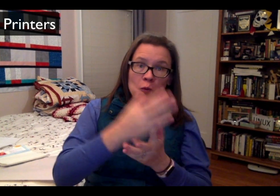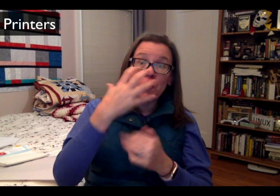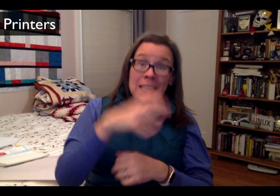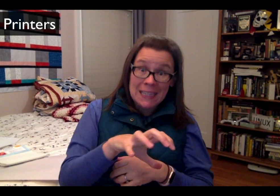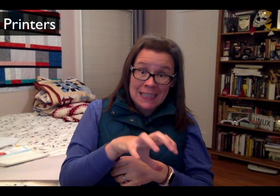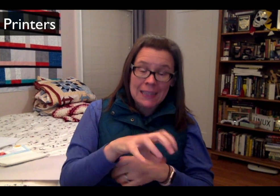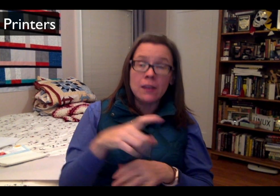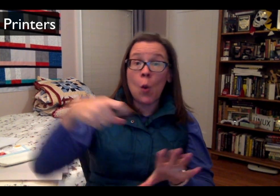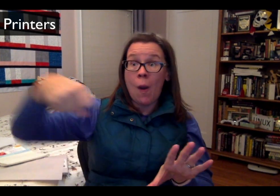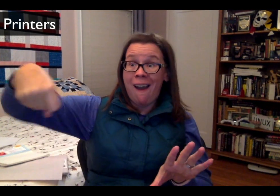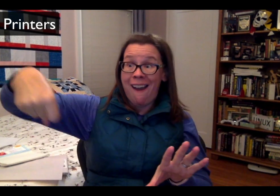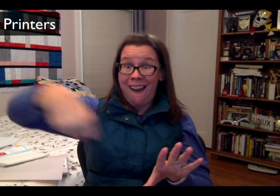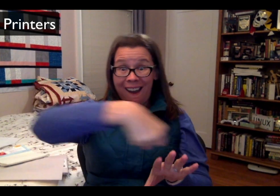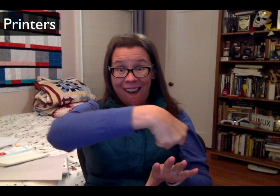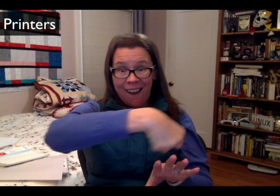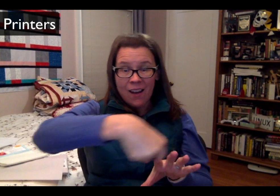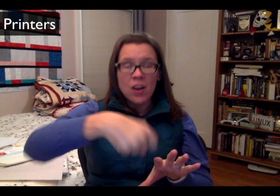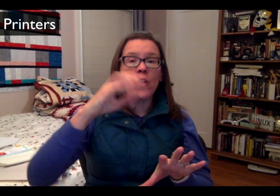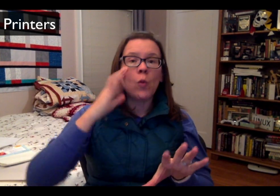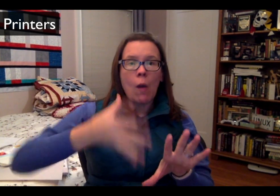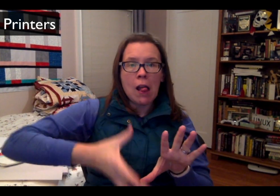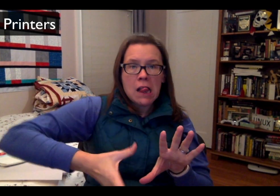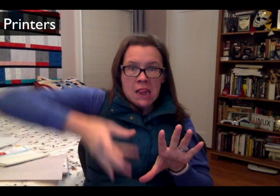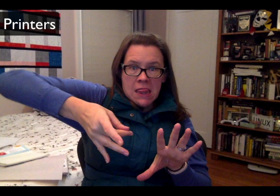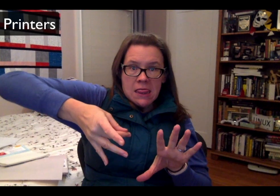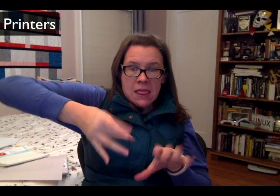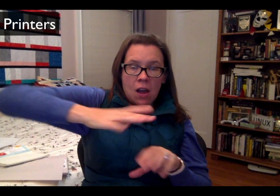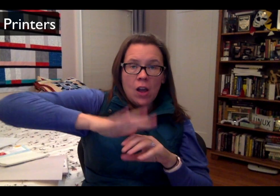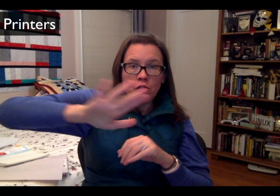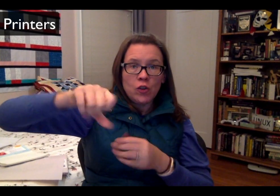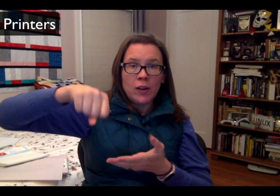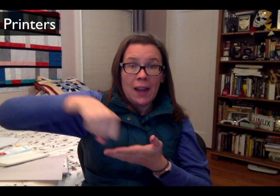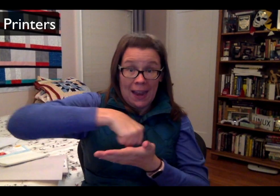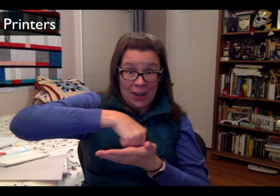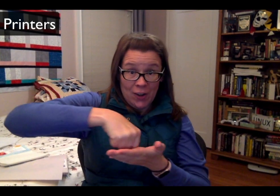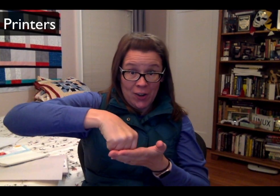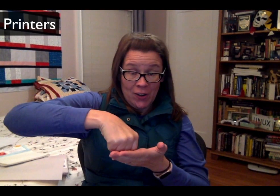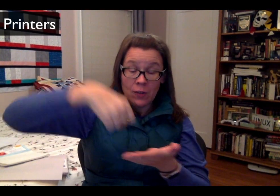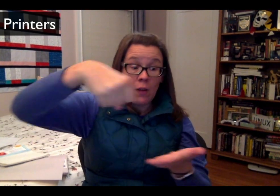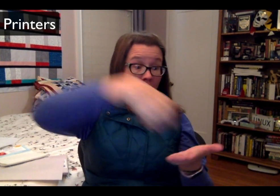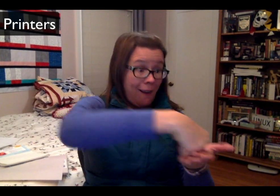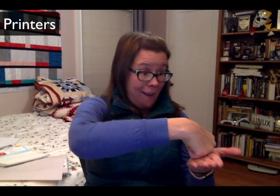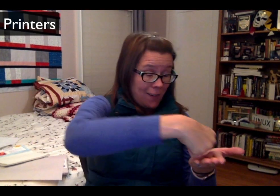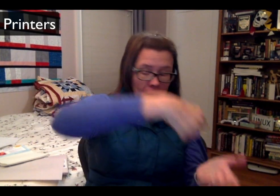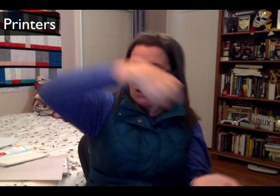as you iron it sometimes the ink can loosen and transfer to your iron.